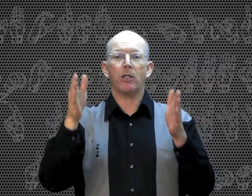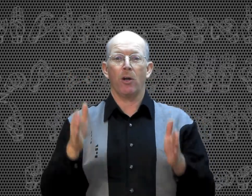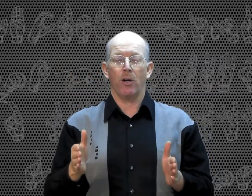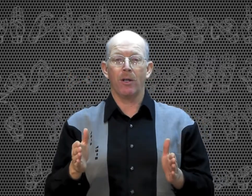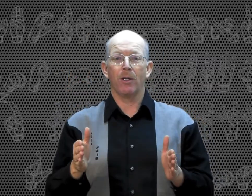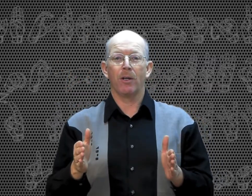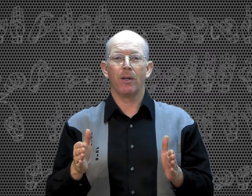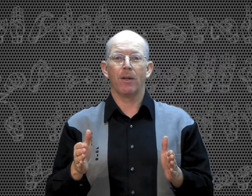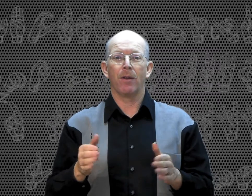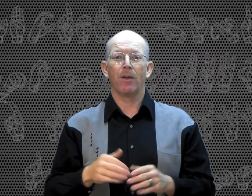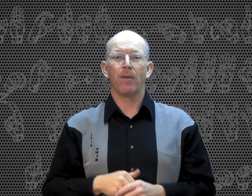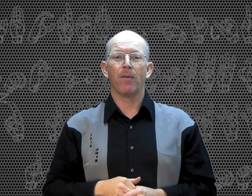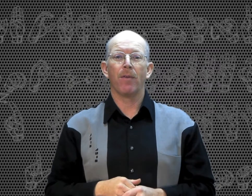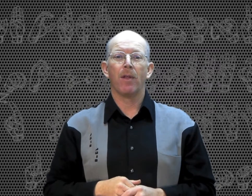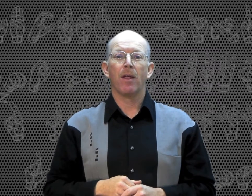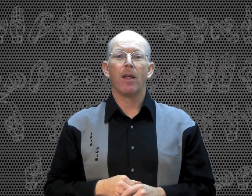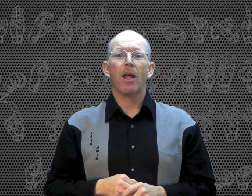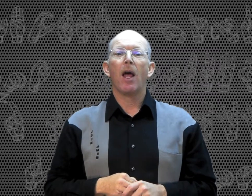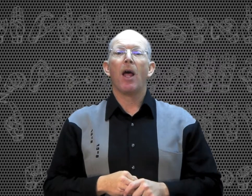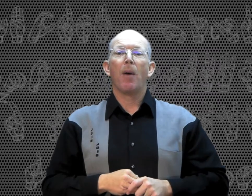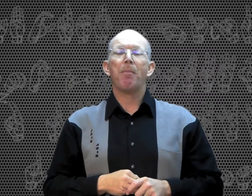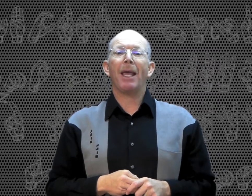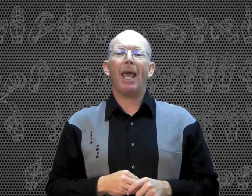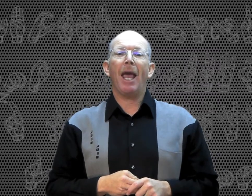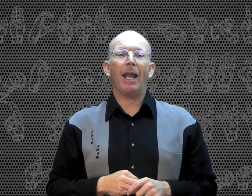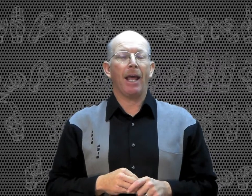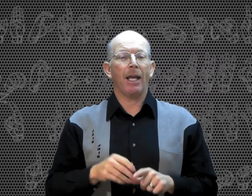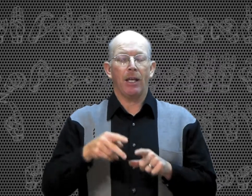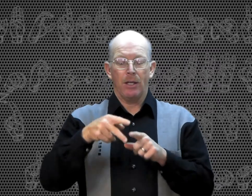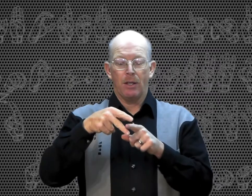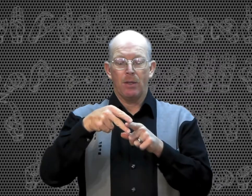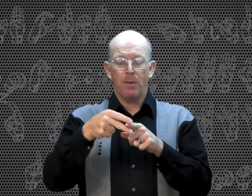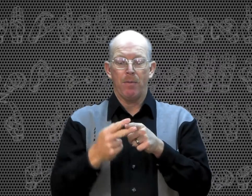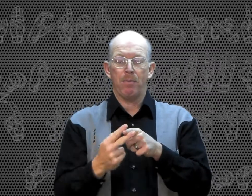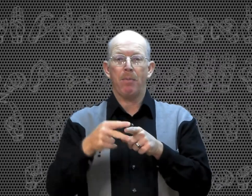PREACHER MECHANIC